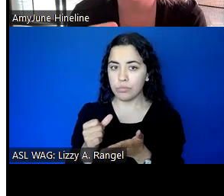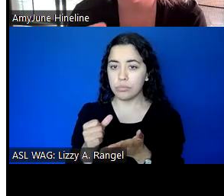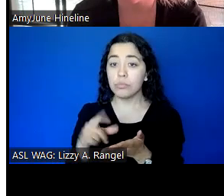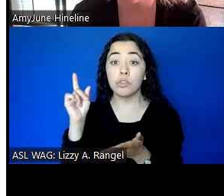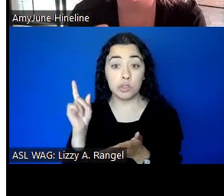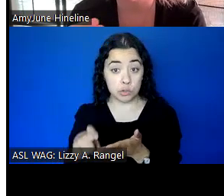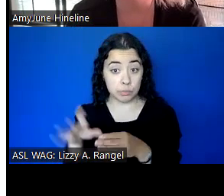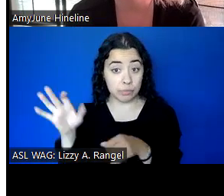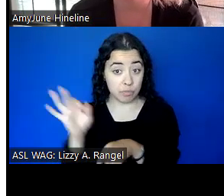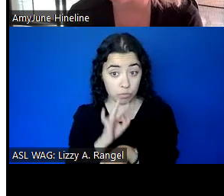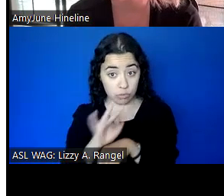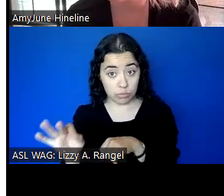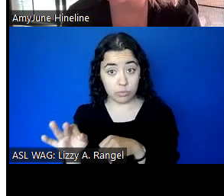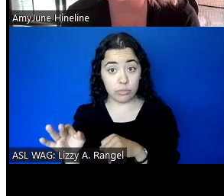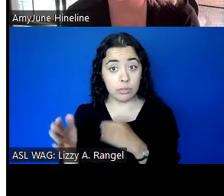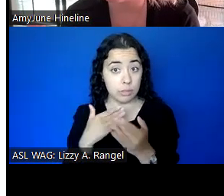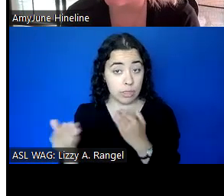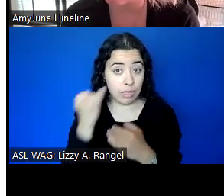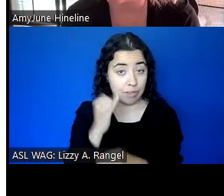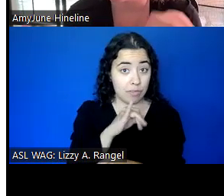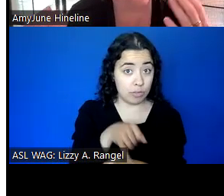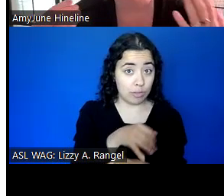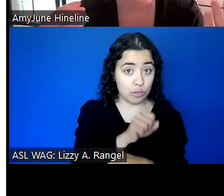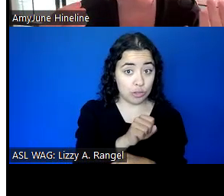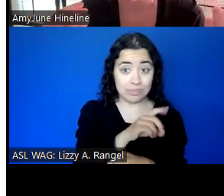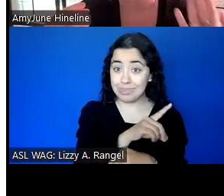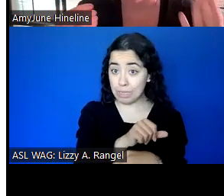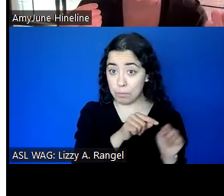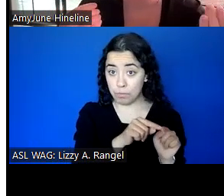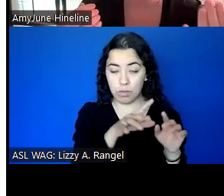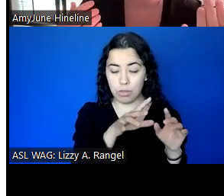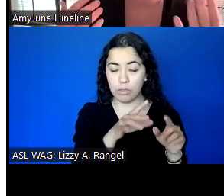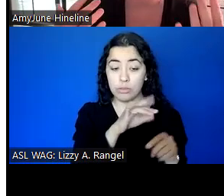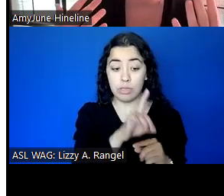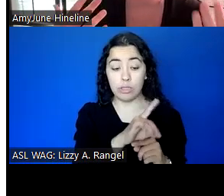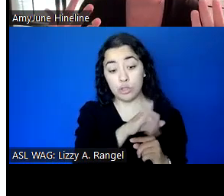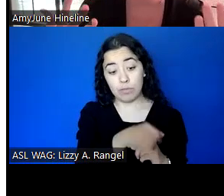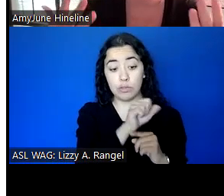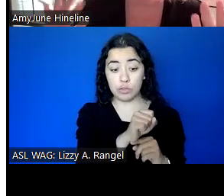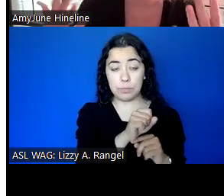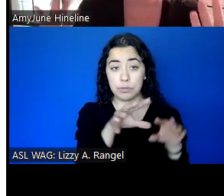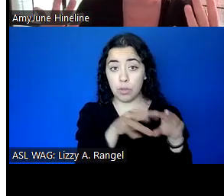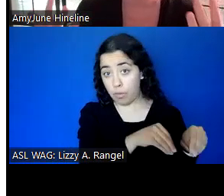to adjust the appearance and JavaScript to adjust the behavior. And remember, all of your components